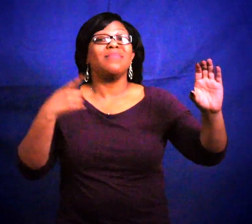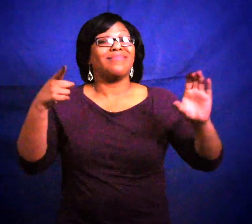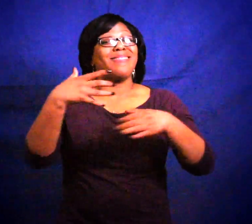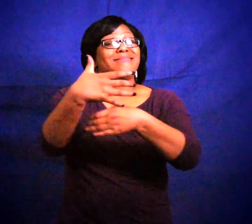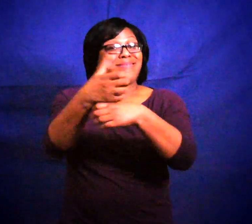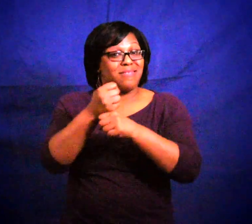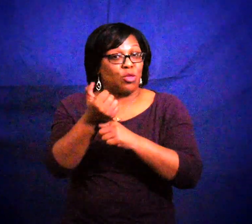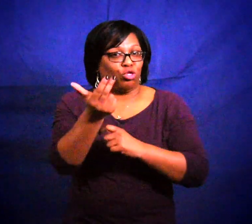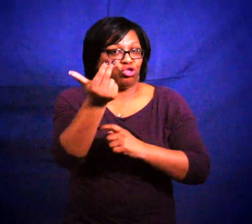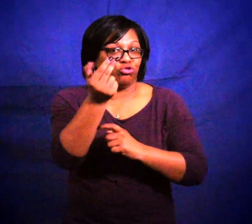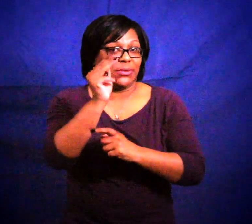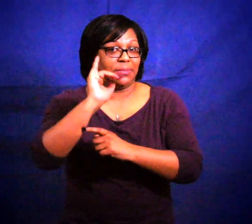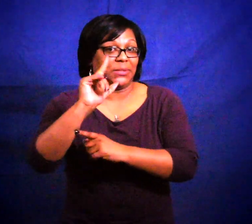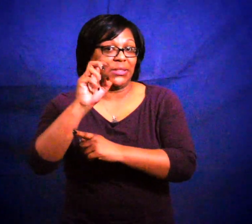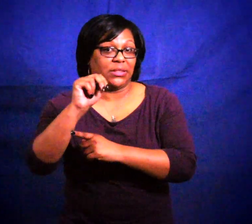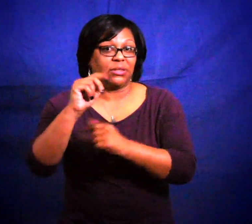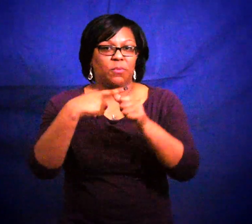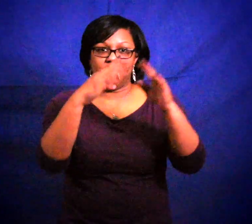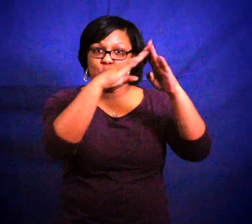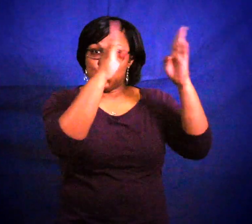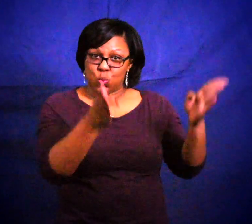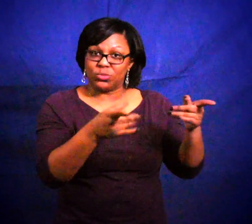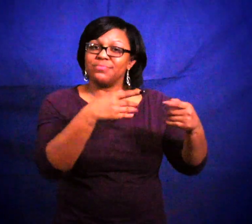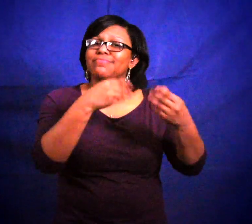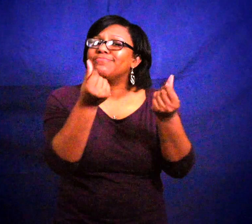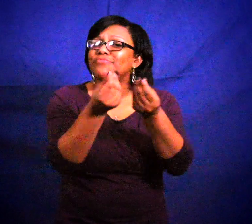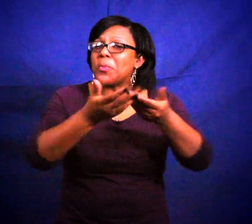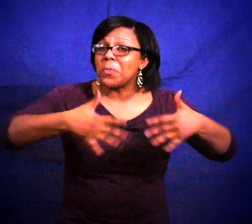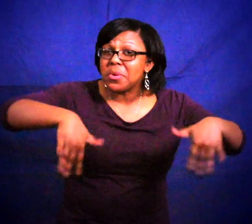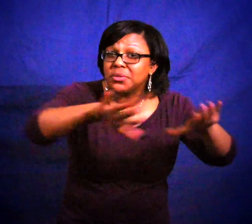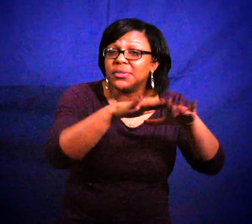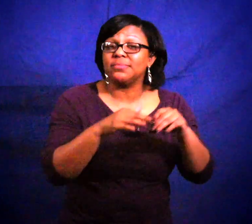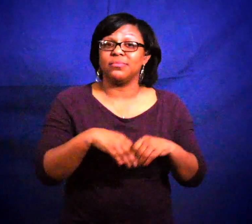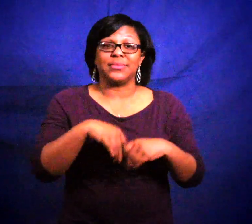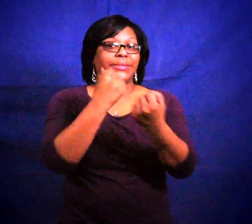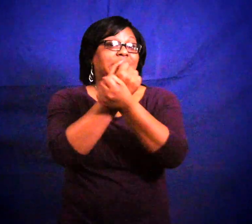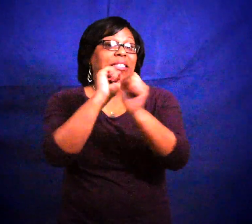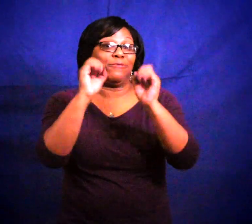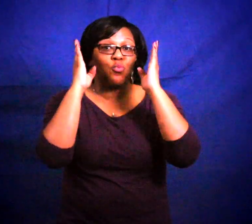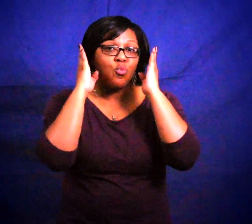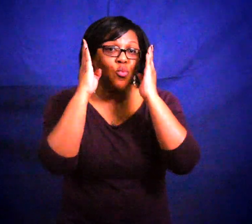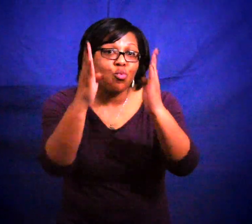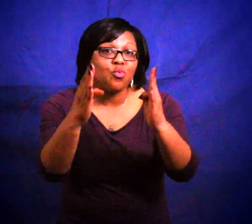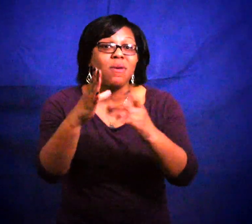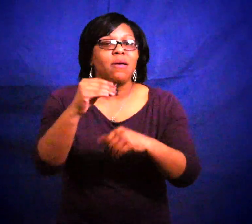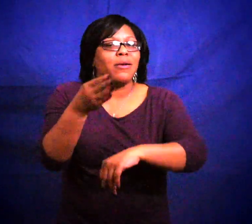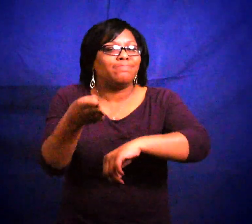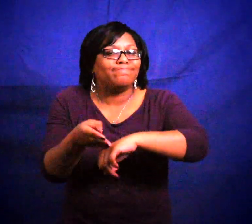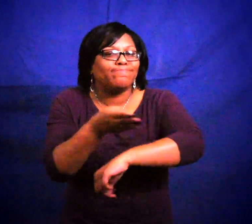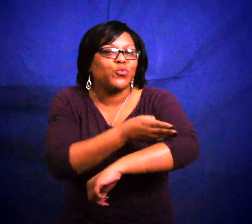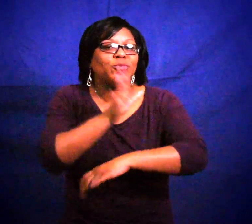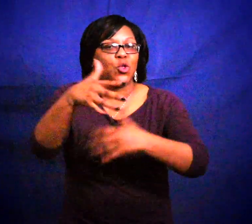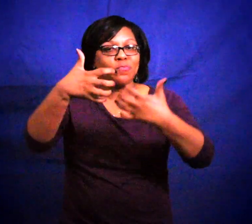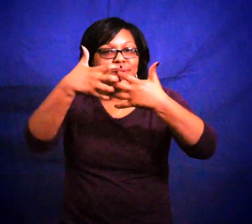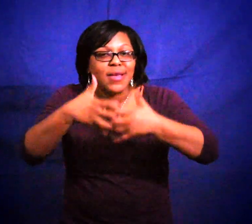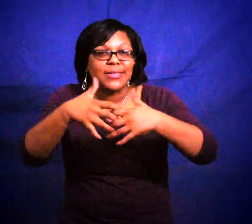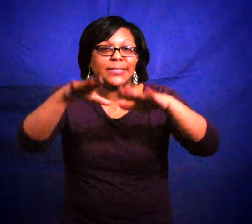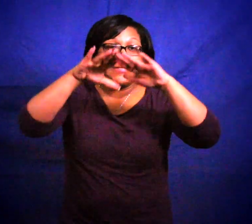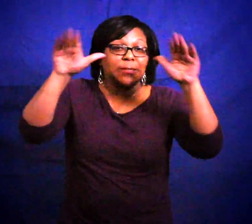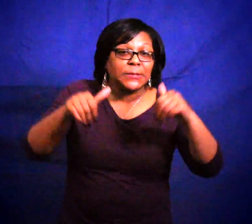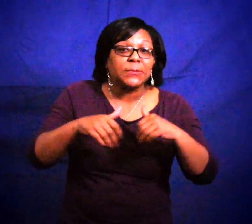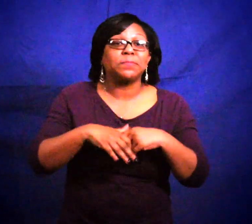They got $13 million in the House for asset preservation, a safety corridor and improving mechanical systems